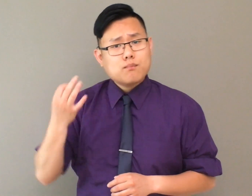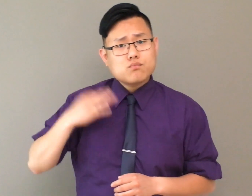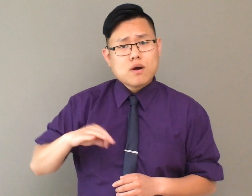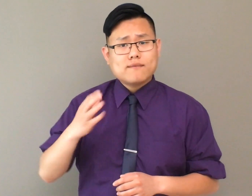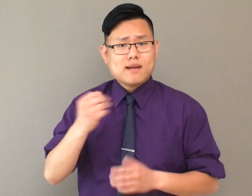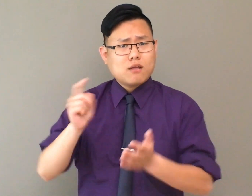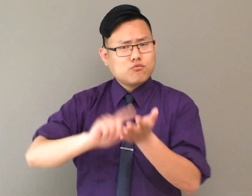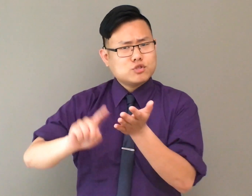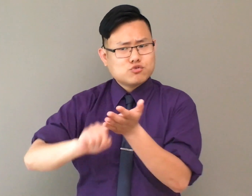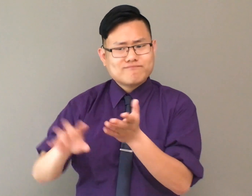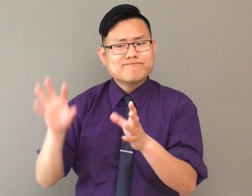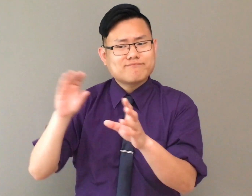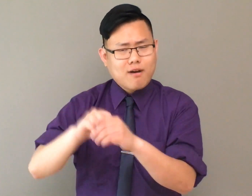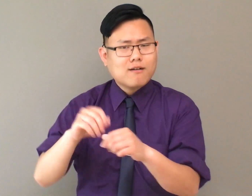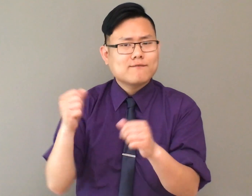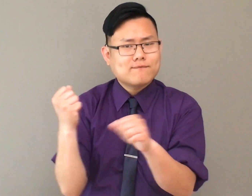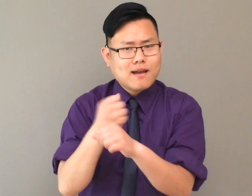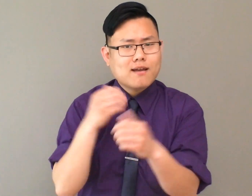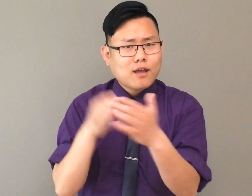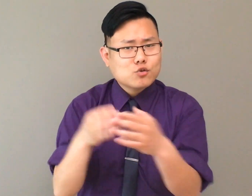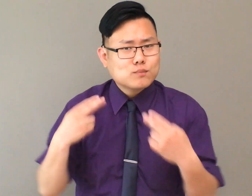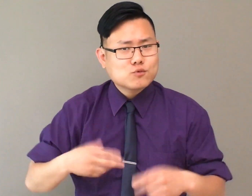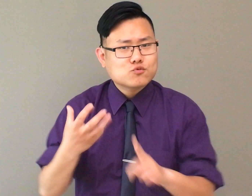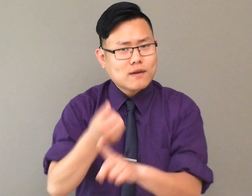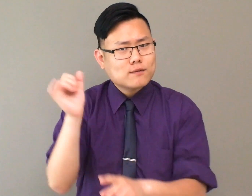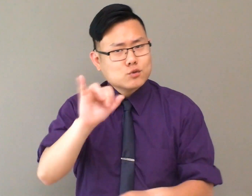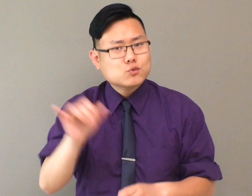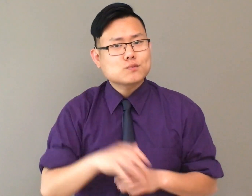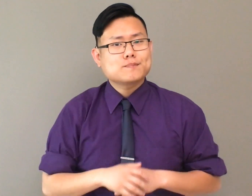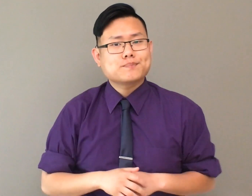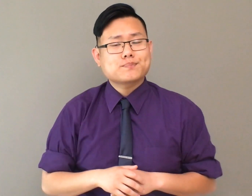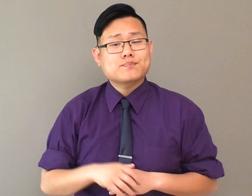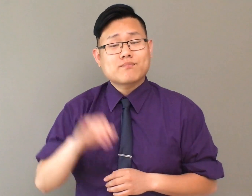Non profits and researchers are also involved in the fight against human trafficking.